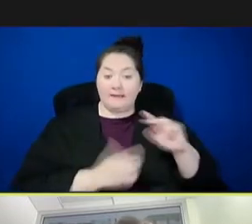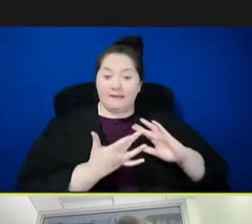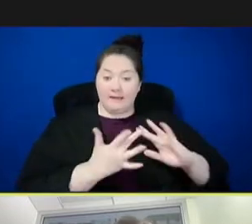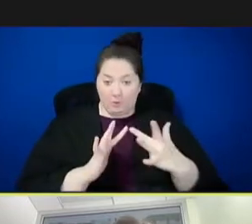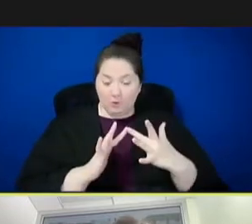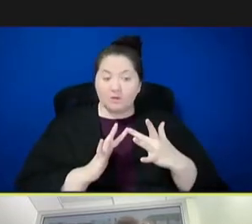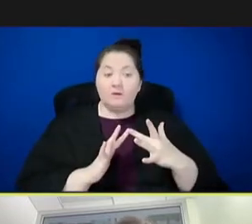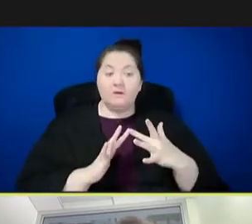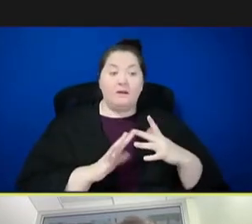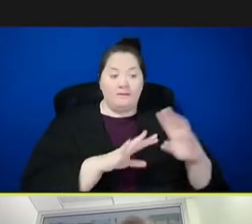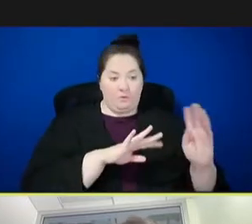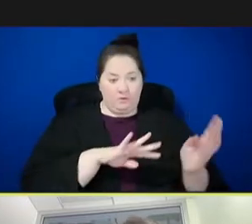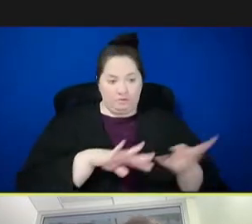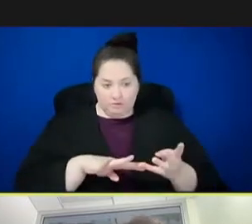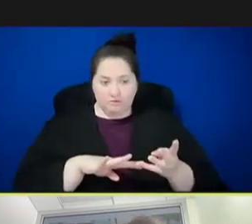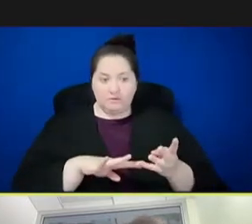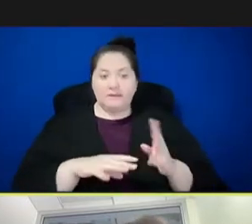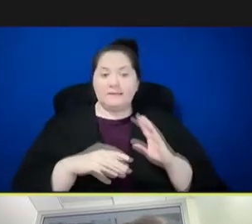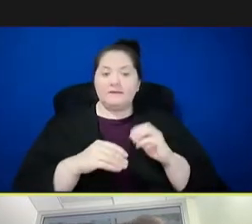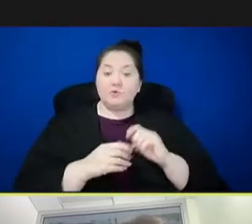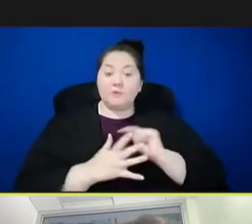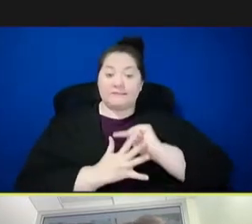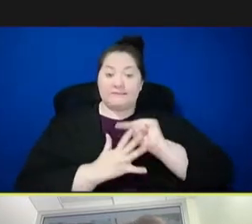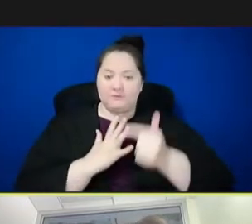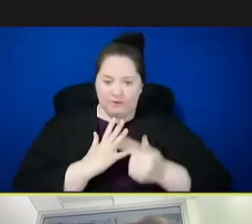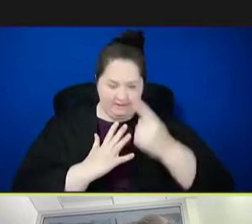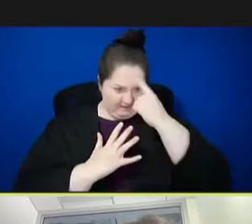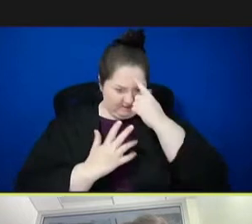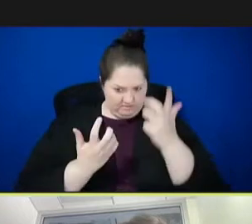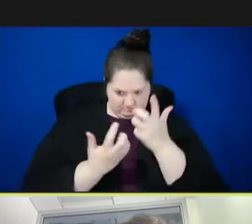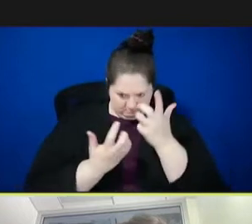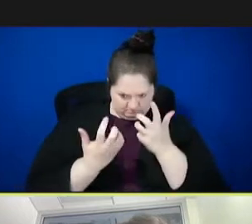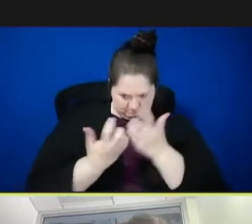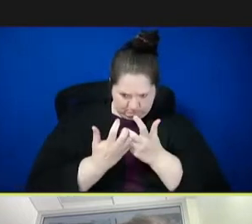give you a sequence that it thinks is really good for that specific backbone. And then you